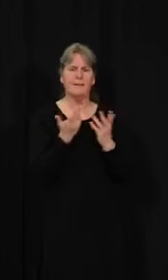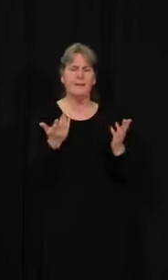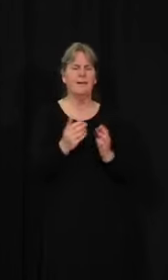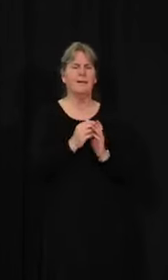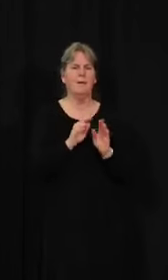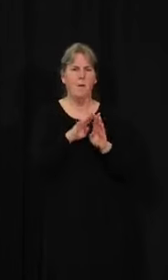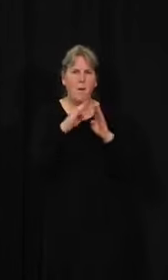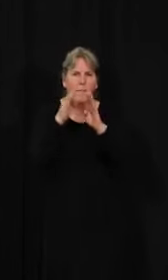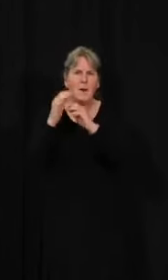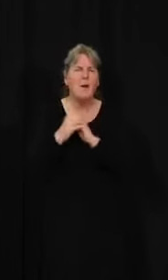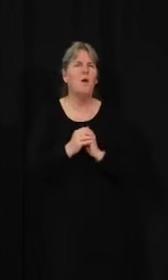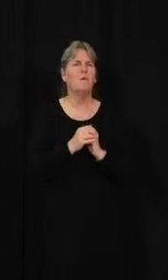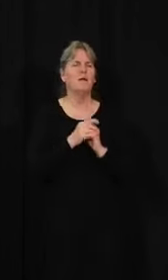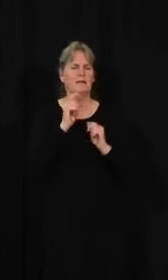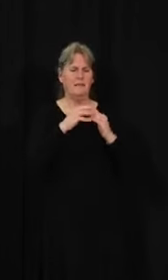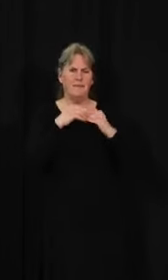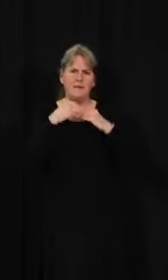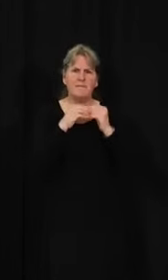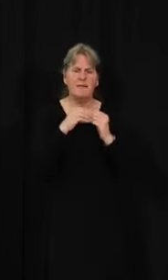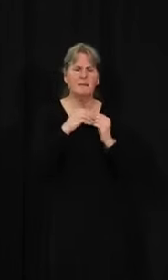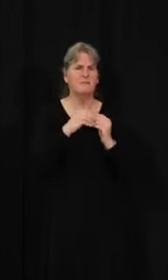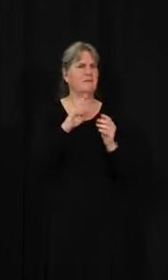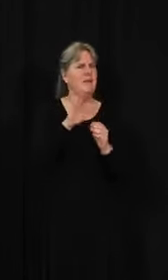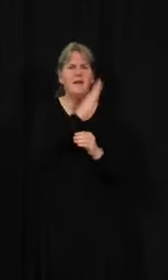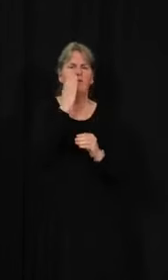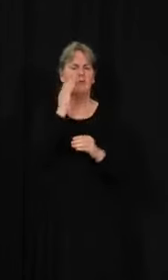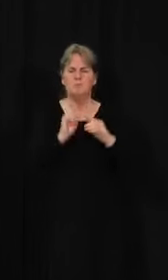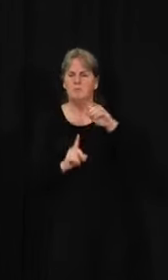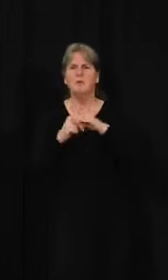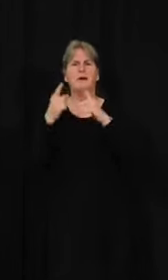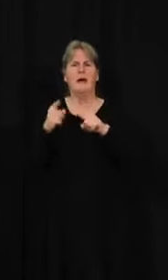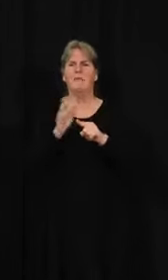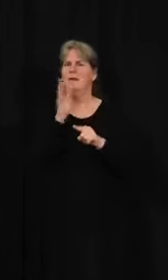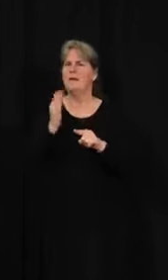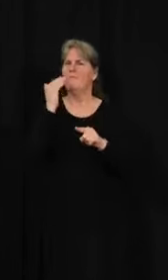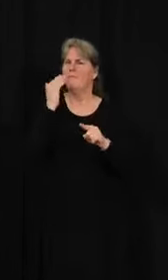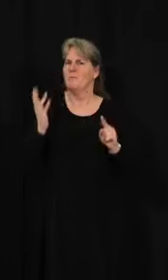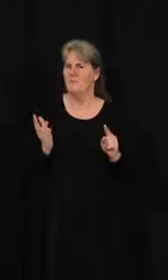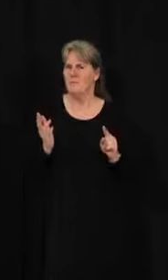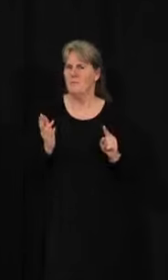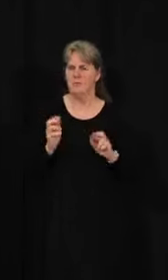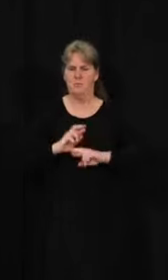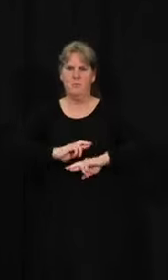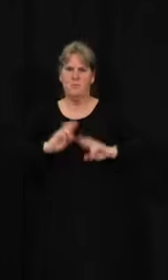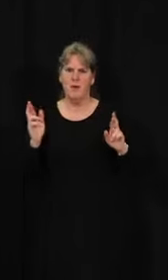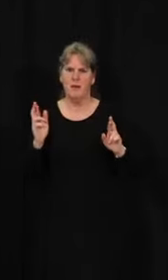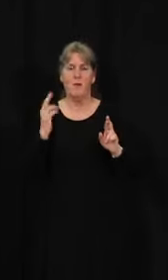Yukon built solutions for any situation that may arise back so that we can all, as Yukoners,